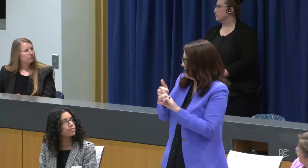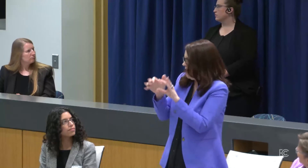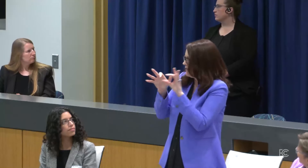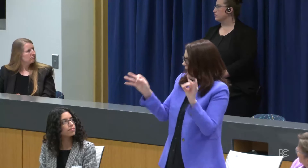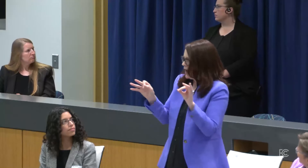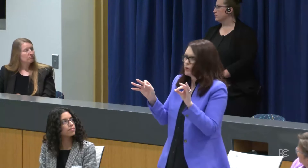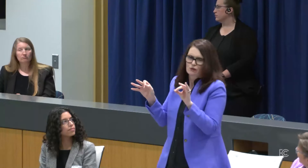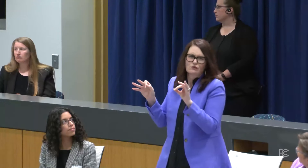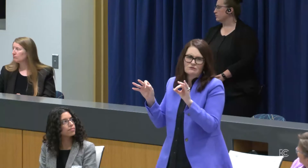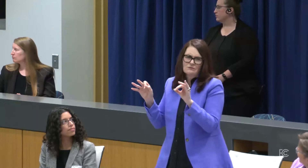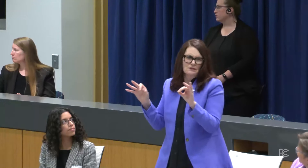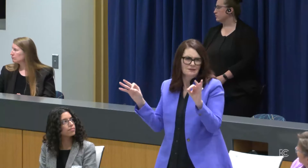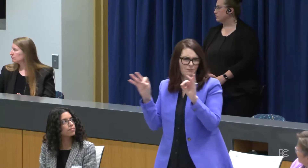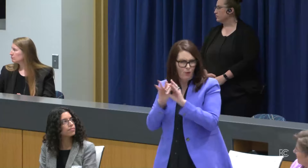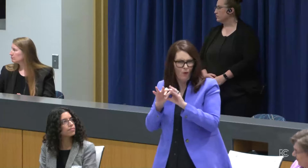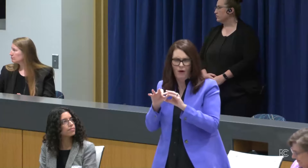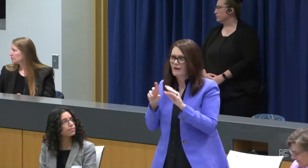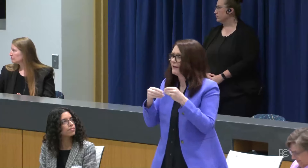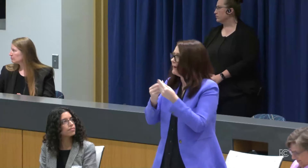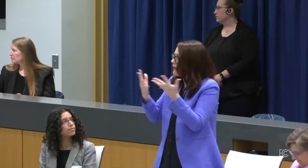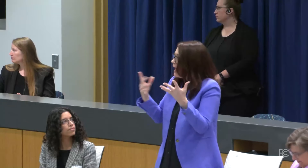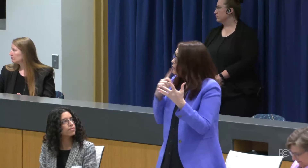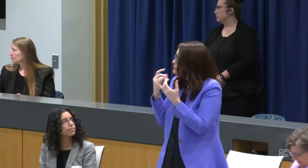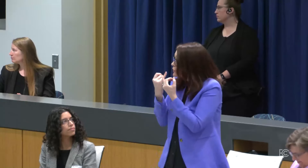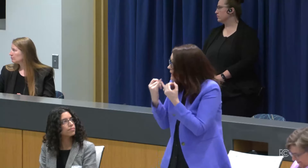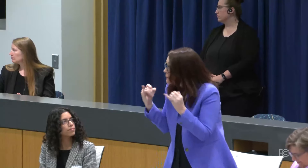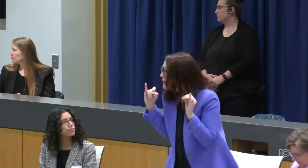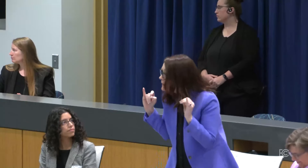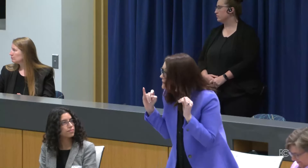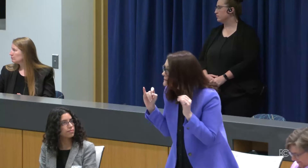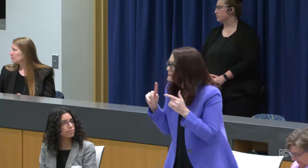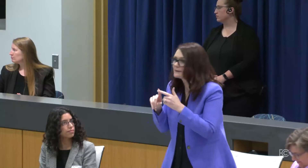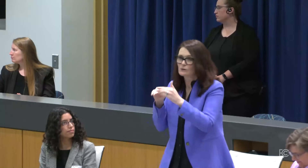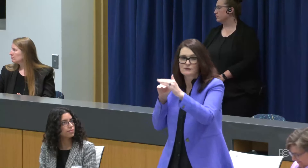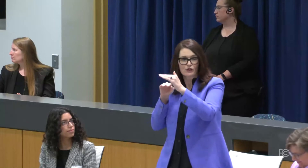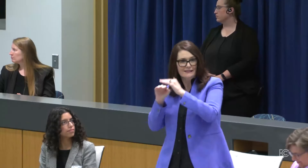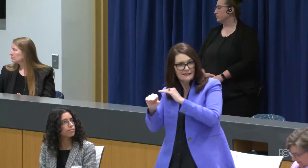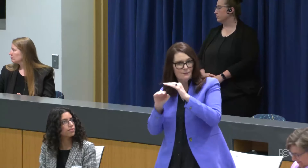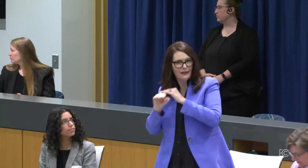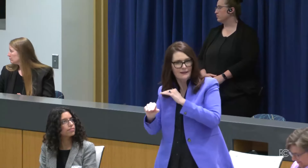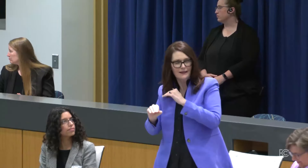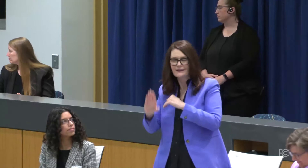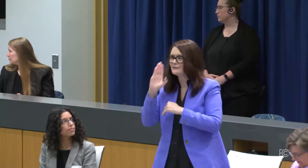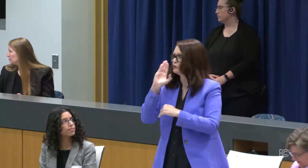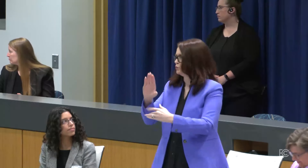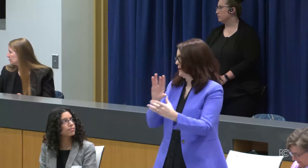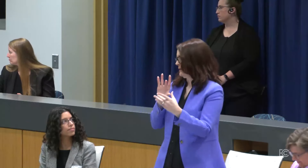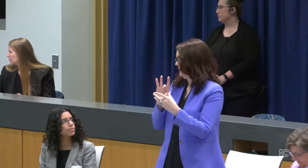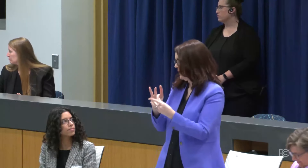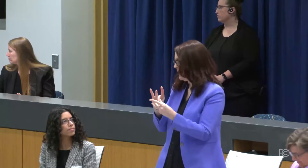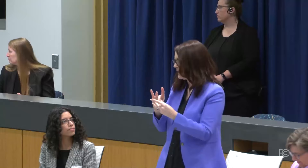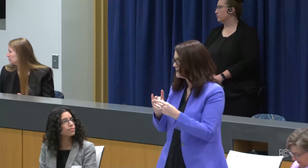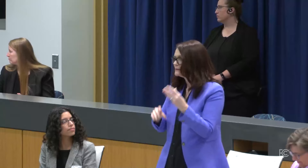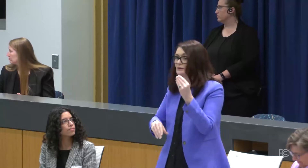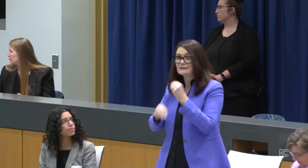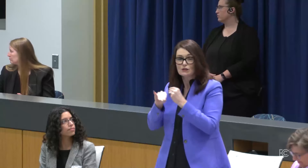AND WE LIVE IN A WORLD WHERE WE'RE SEARCHING FOR INDEPENDENCE. AND POINT-TO-POINT COMMUNICATION SO I WOULD